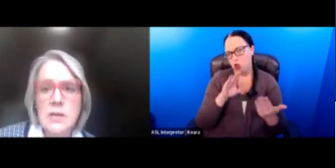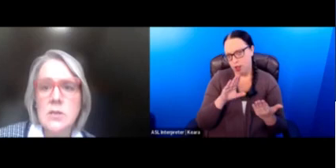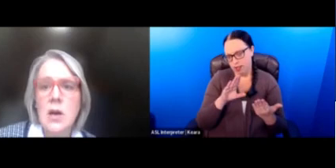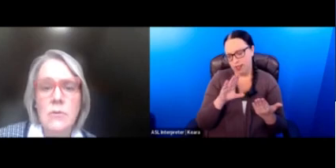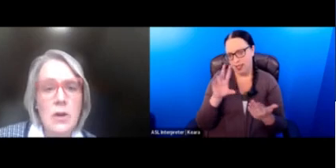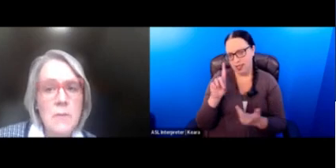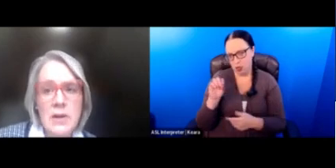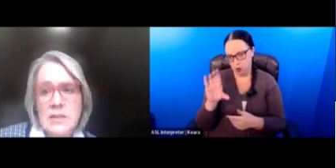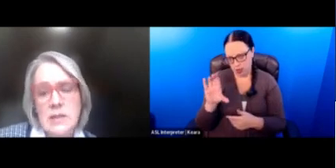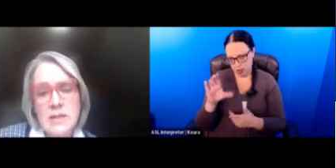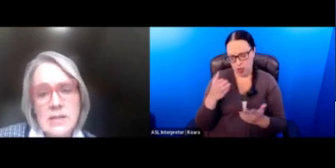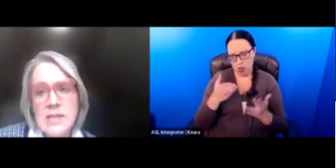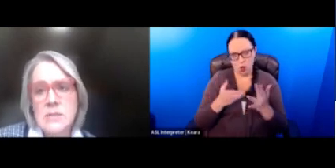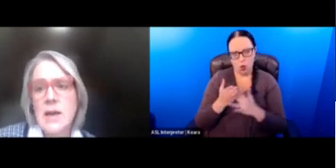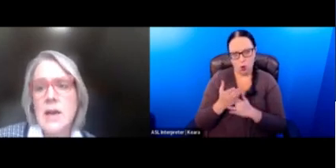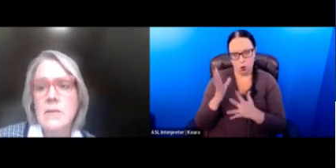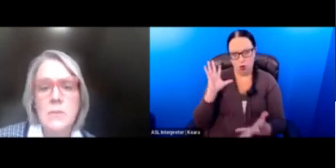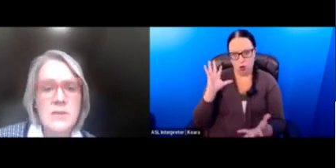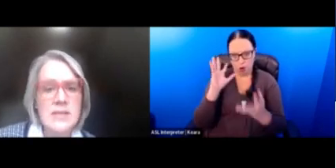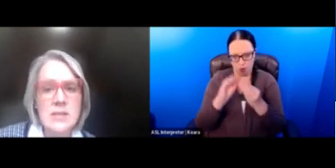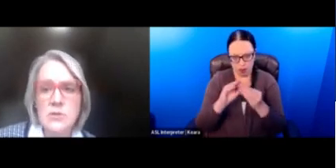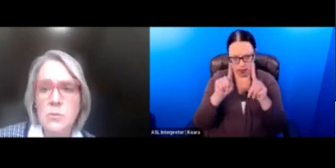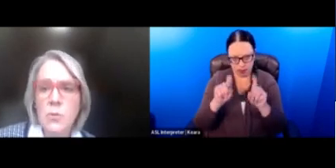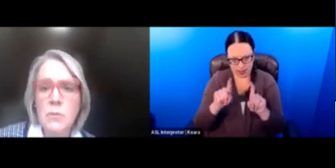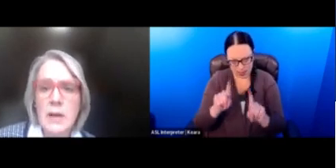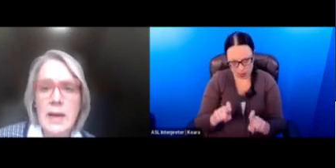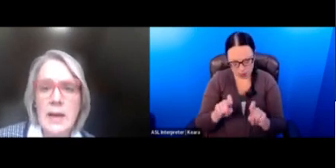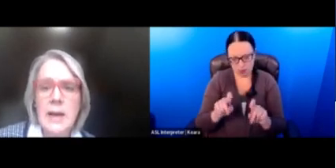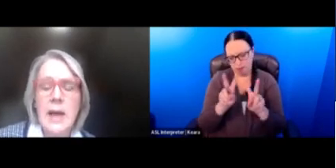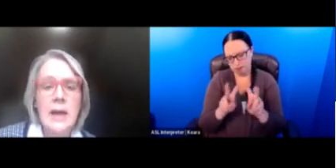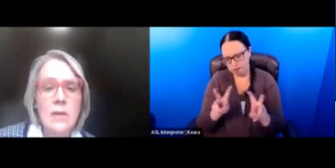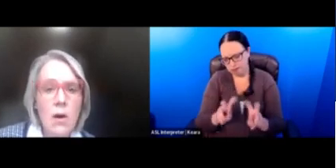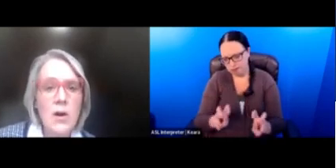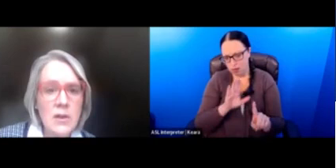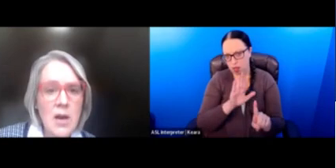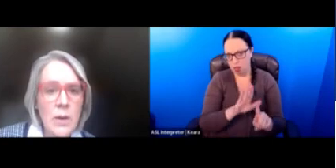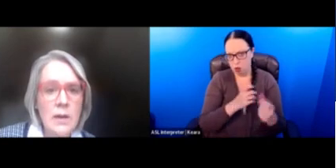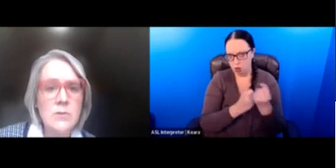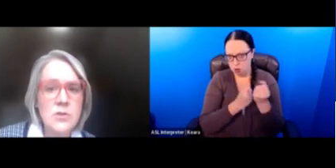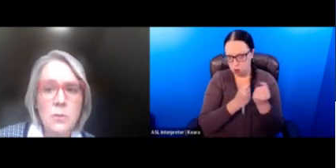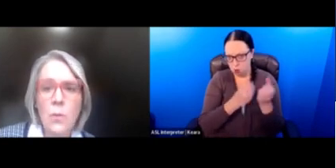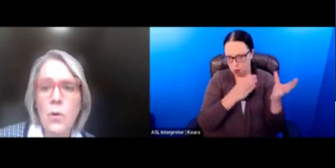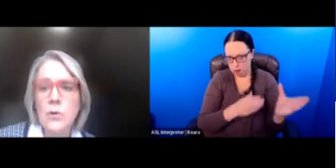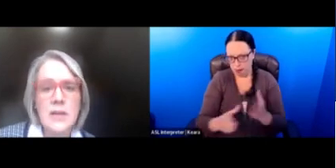support plan. In an ongoing support care coordination case management, we use a few